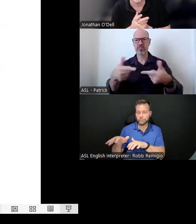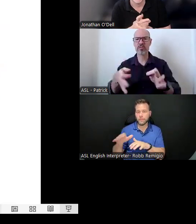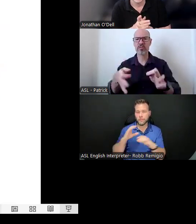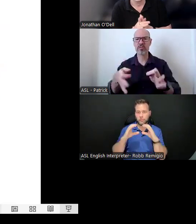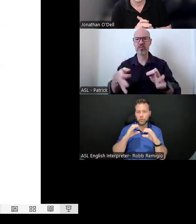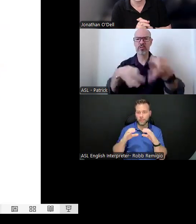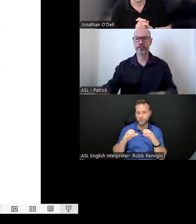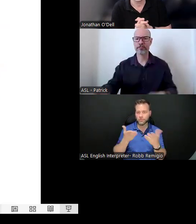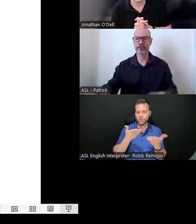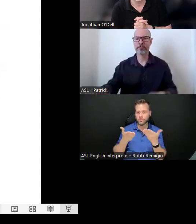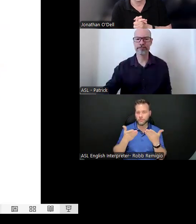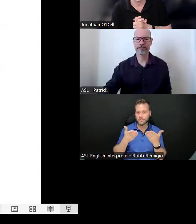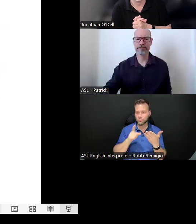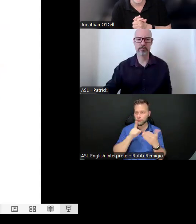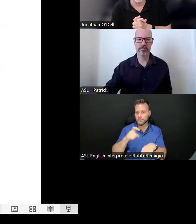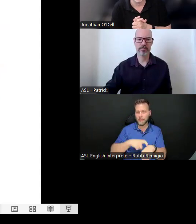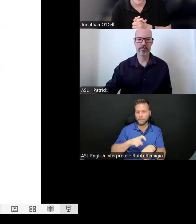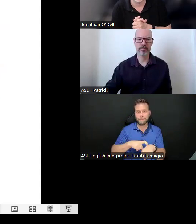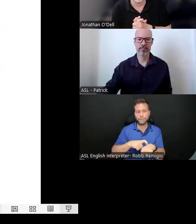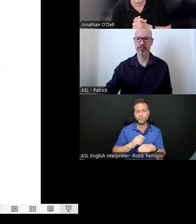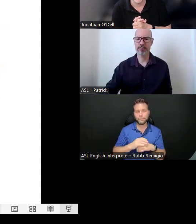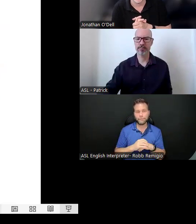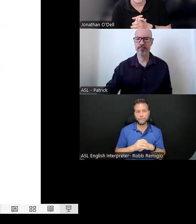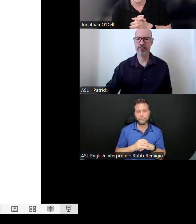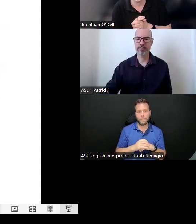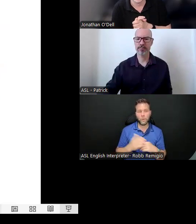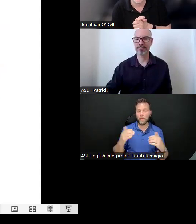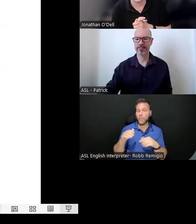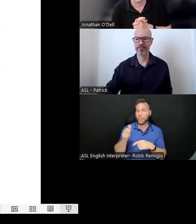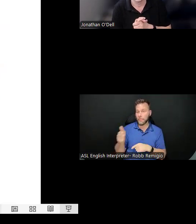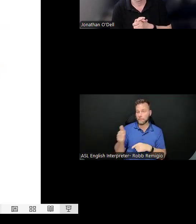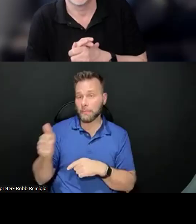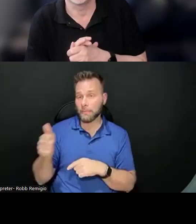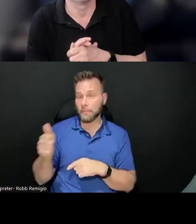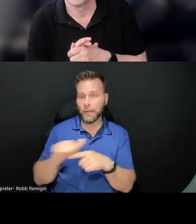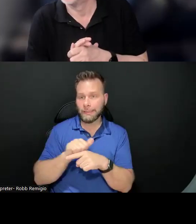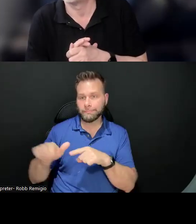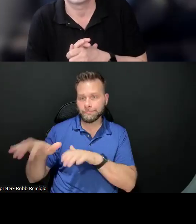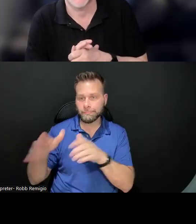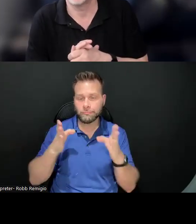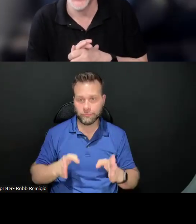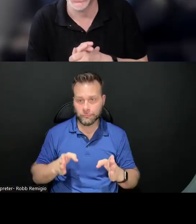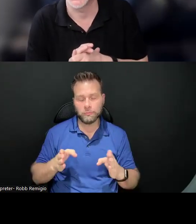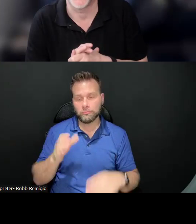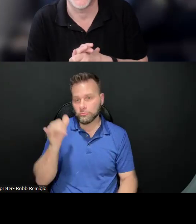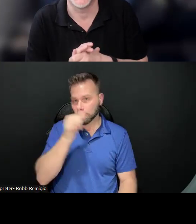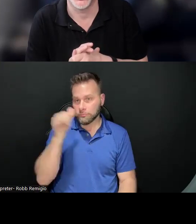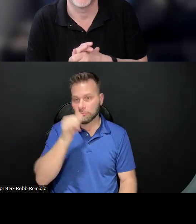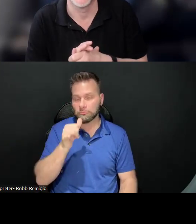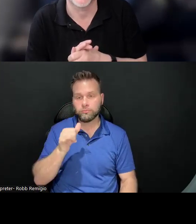Communication access real-time. They use -- these are trained stenographers who are incredibly